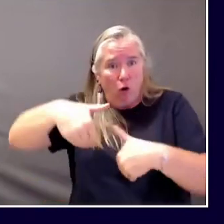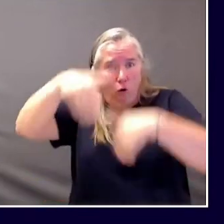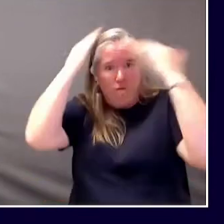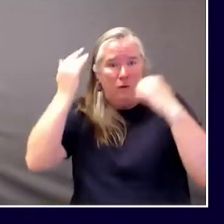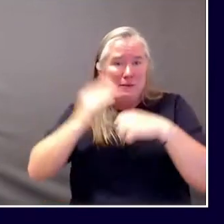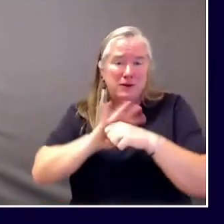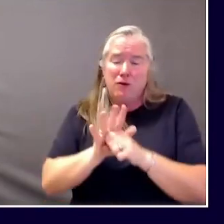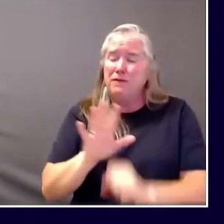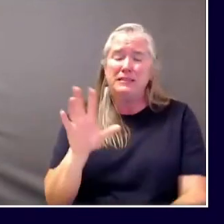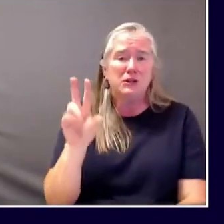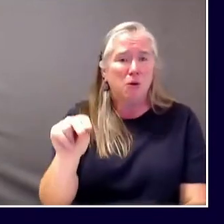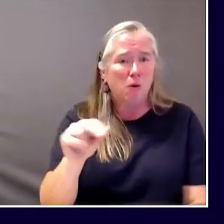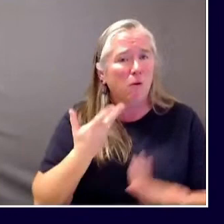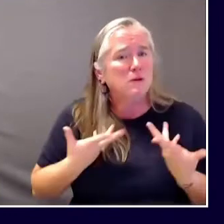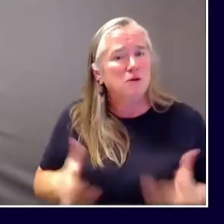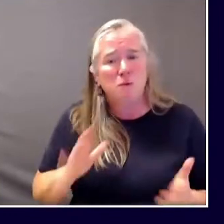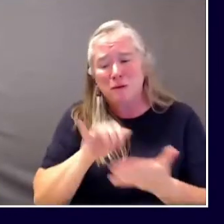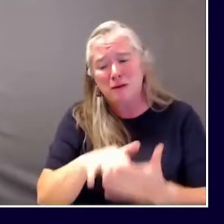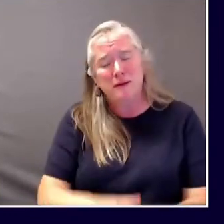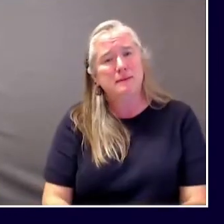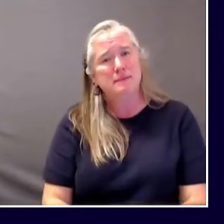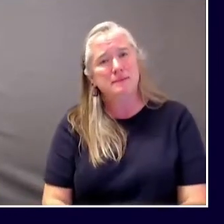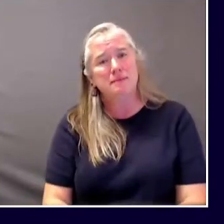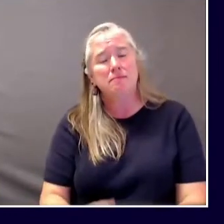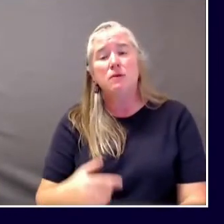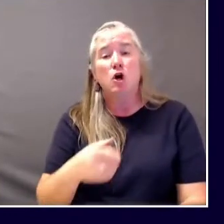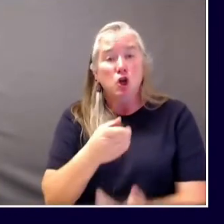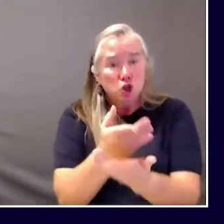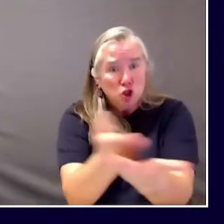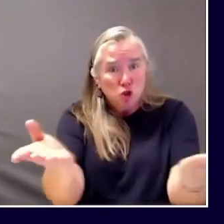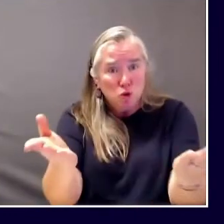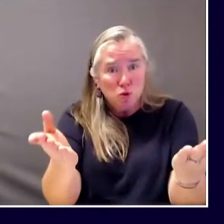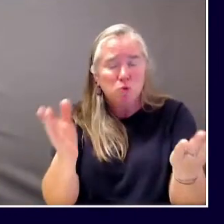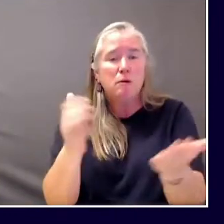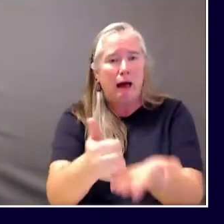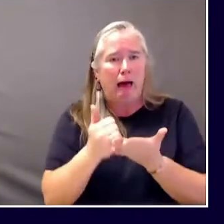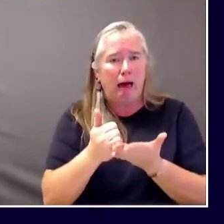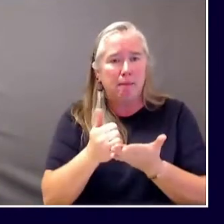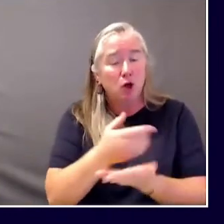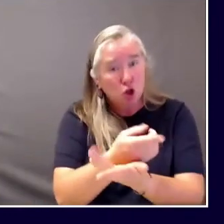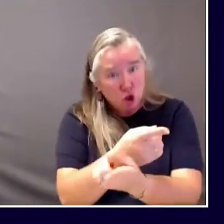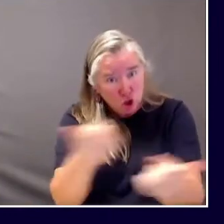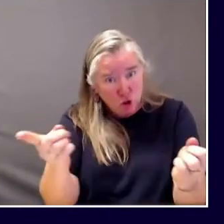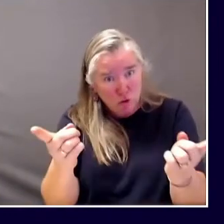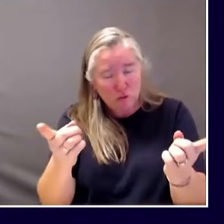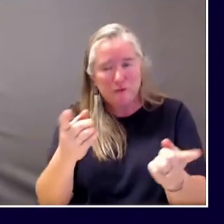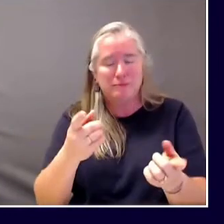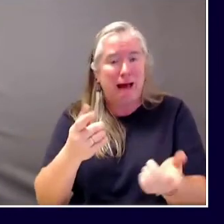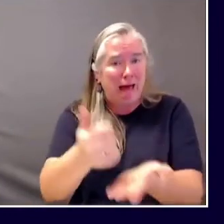the answer depends on everyone